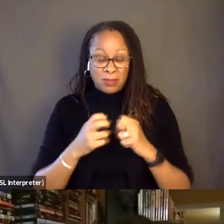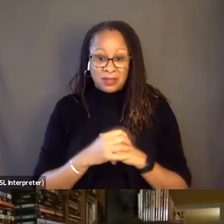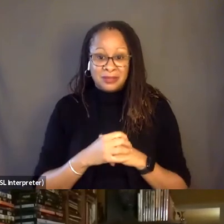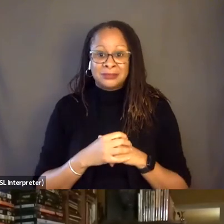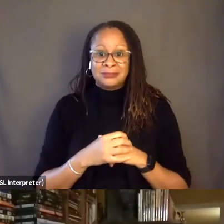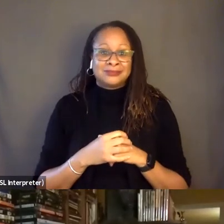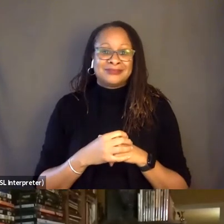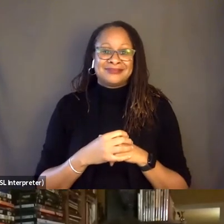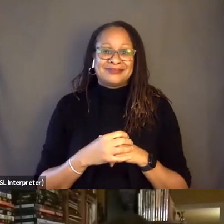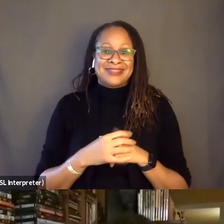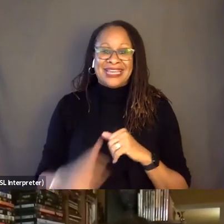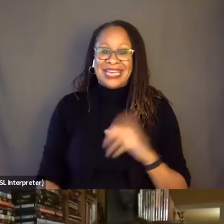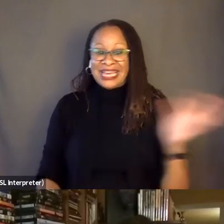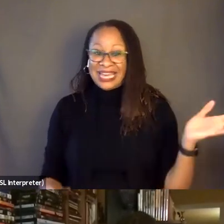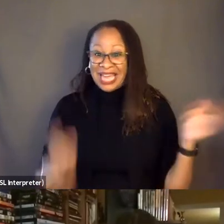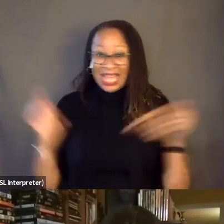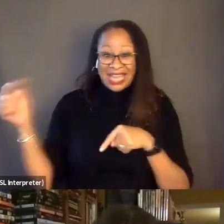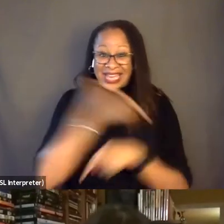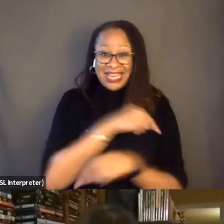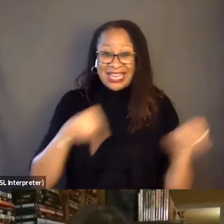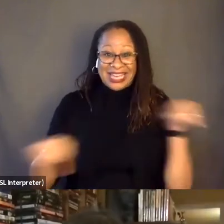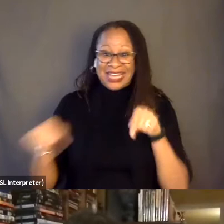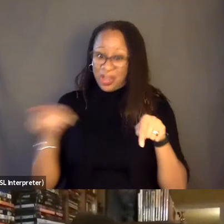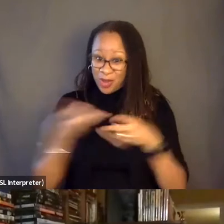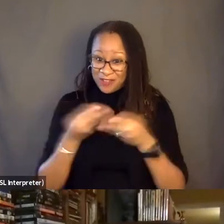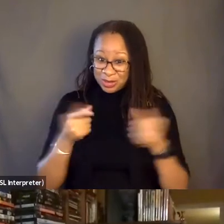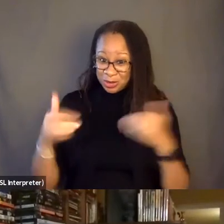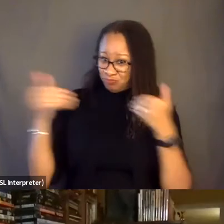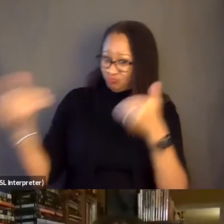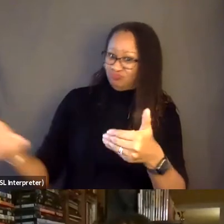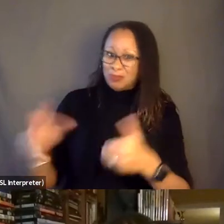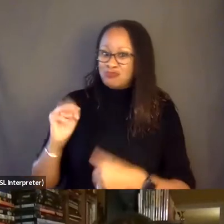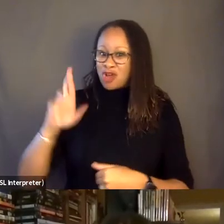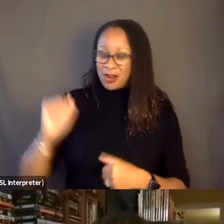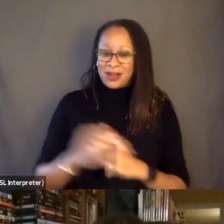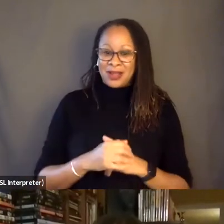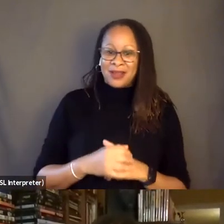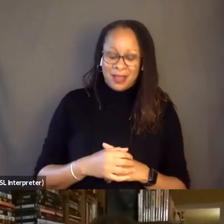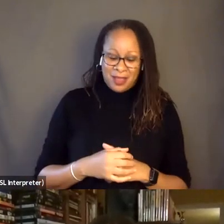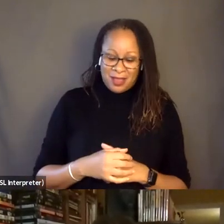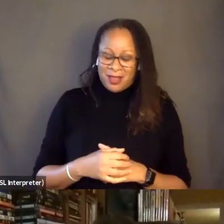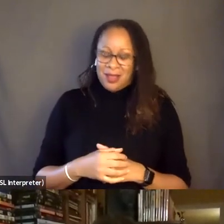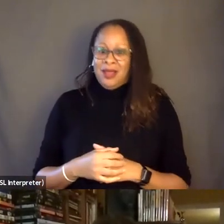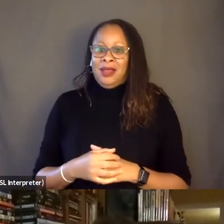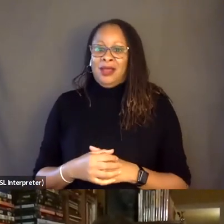Ask Maria, she has the solutions. Go for it, go for it. - No, no, no, you have solutions! You know, we have, please I'd love you to read,